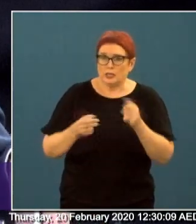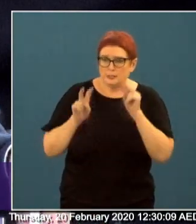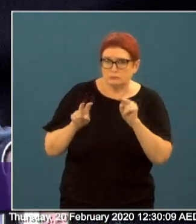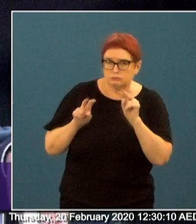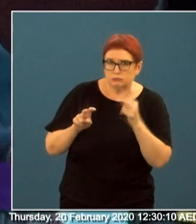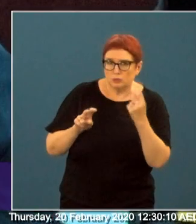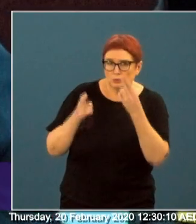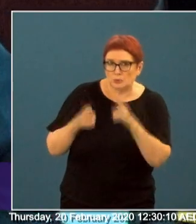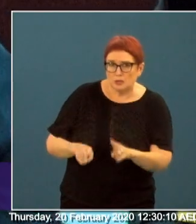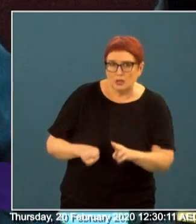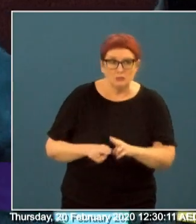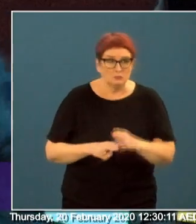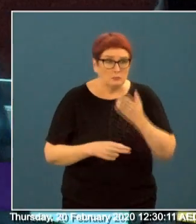In summary, what are they?